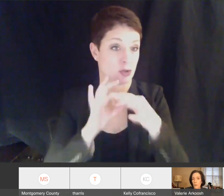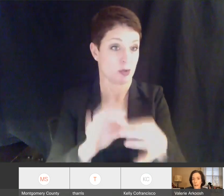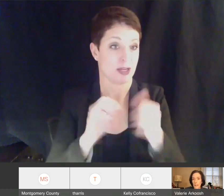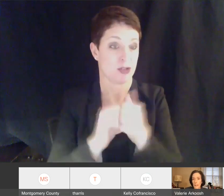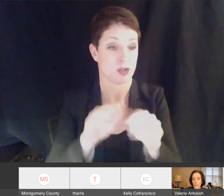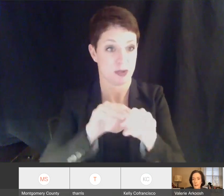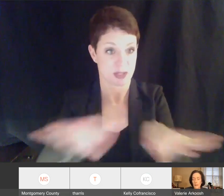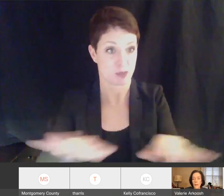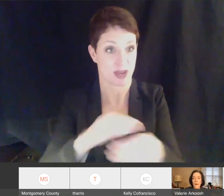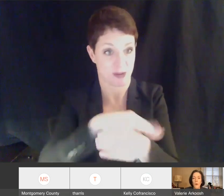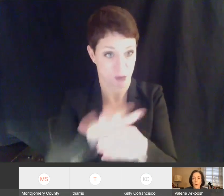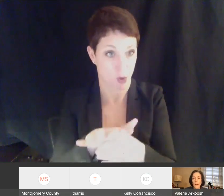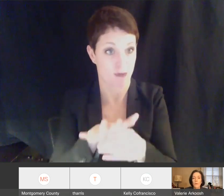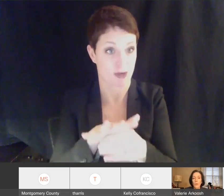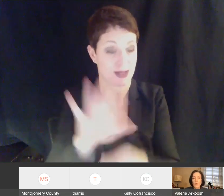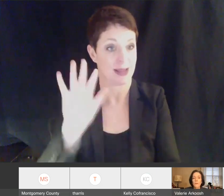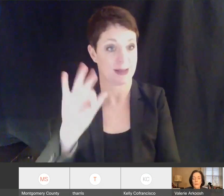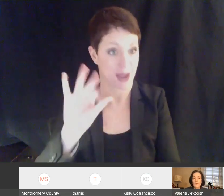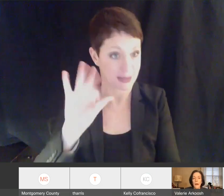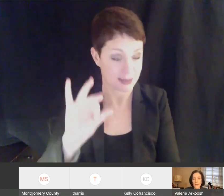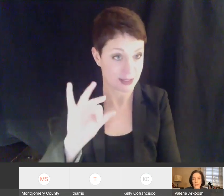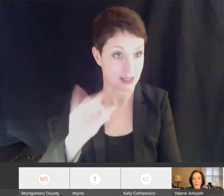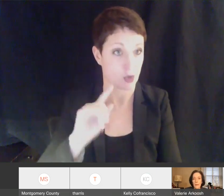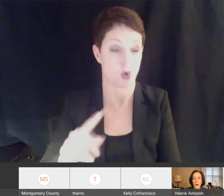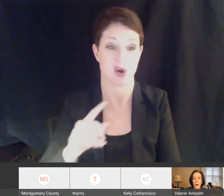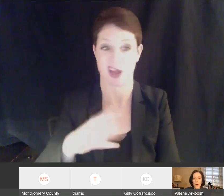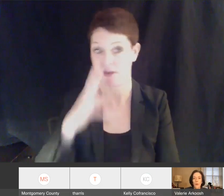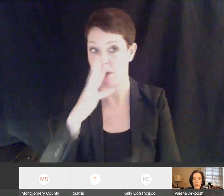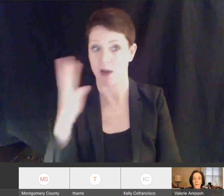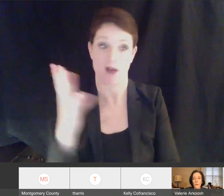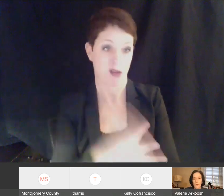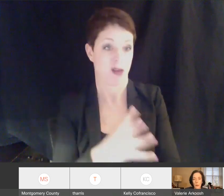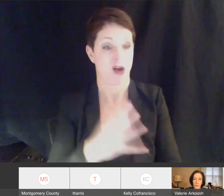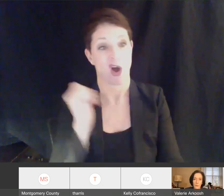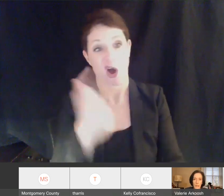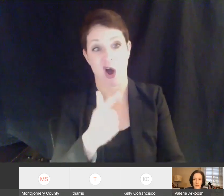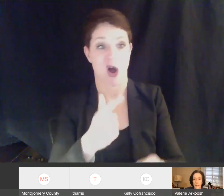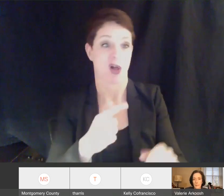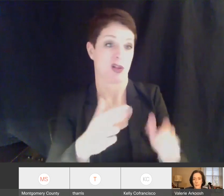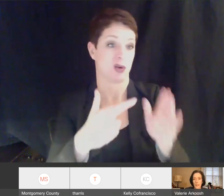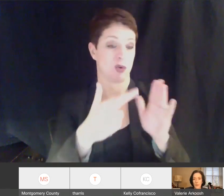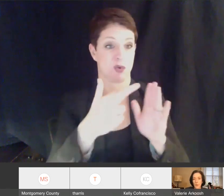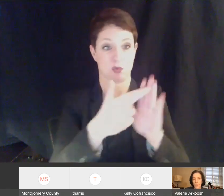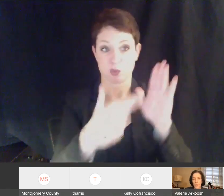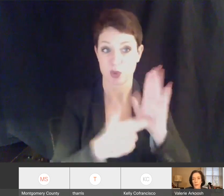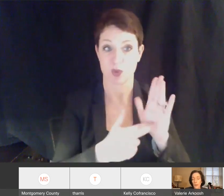COVID-19, or have willfully violated all lawful COVID-19 mitigation orders